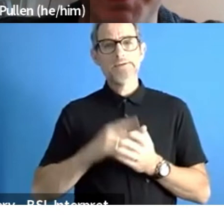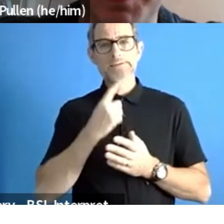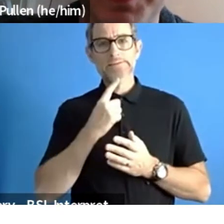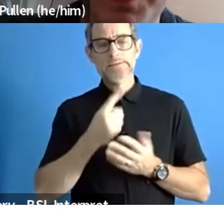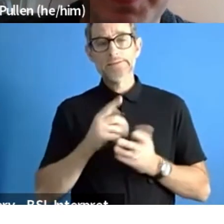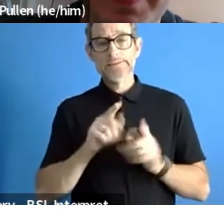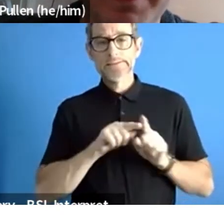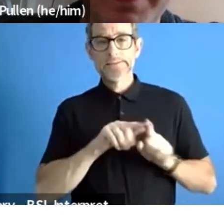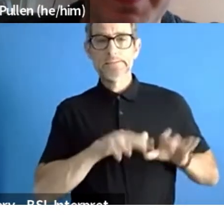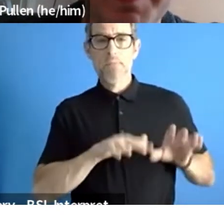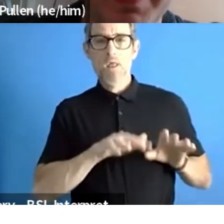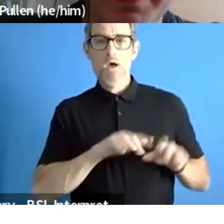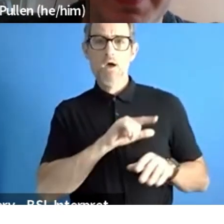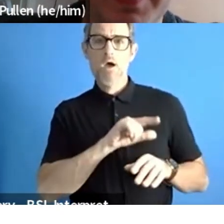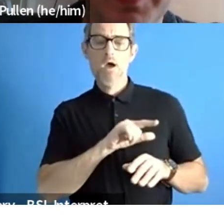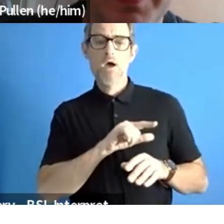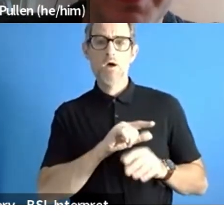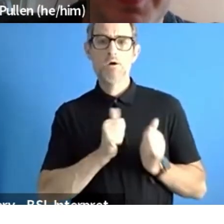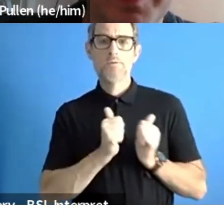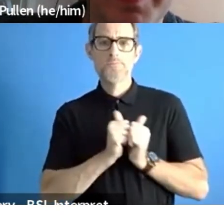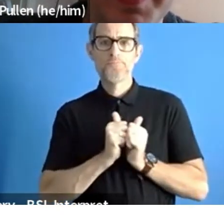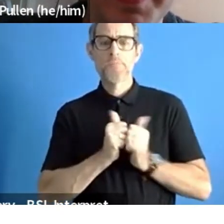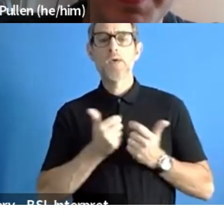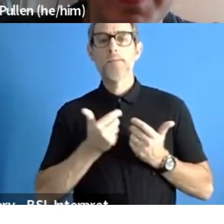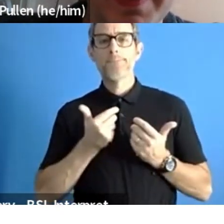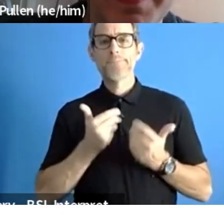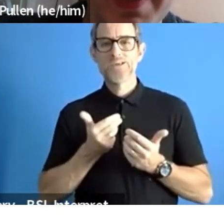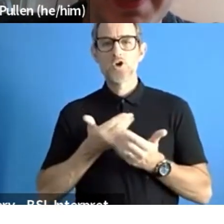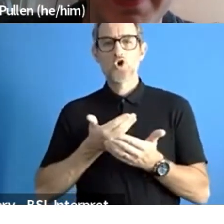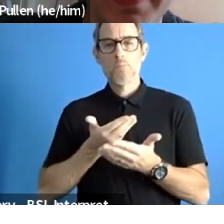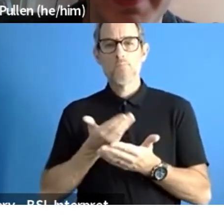Yeah, there have been compromise that is we to make.